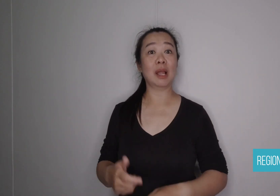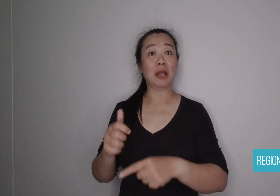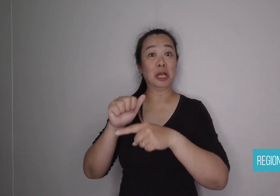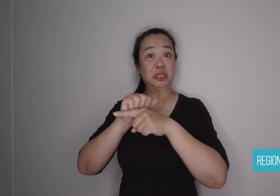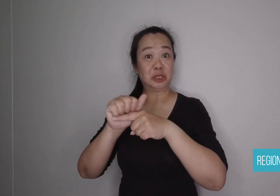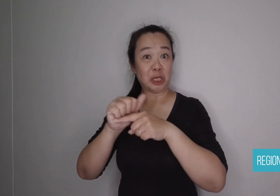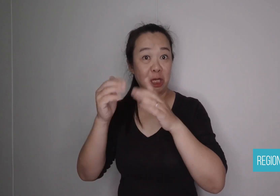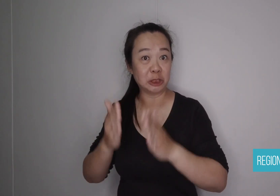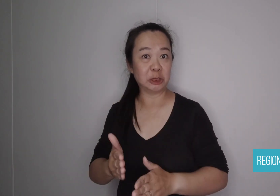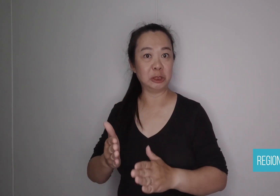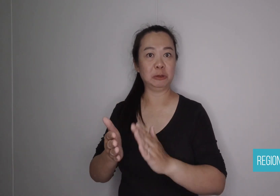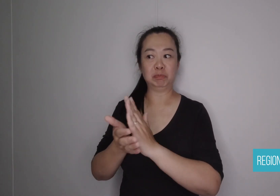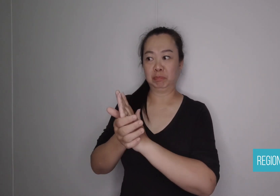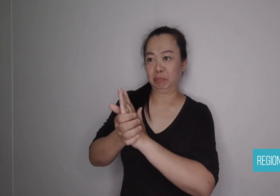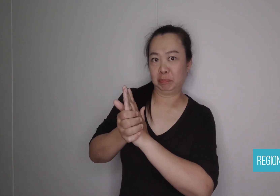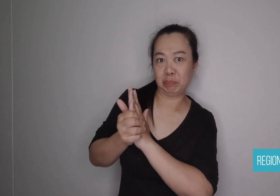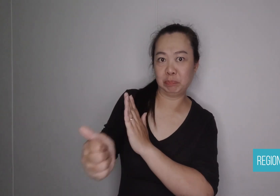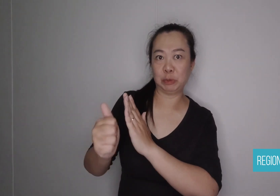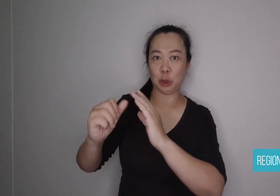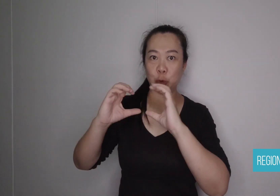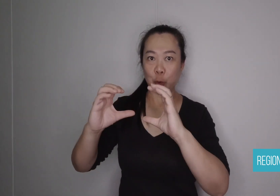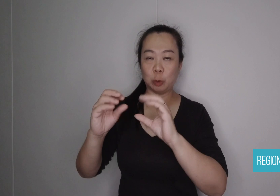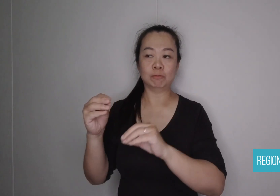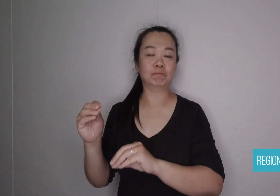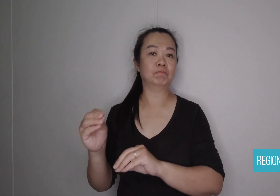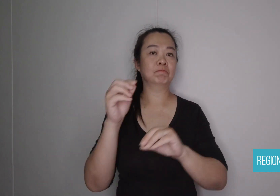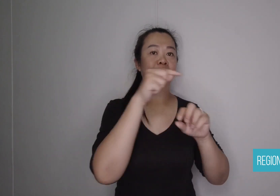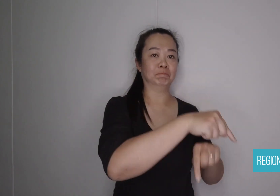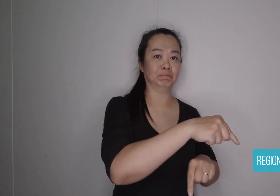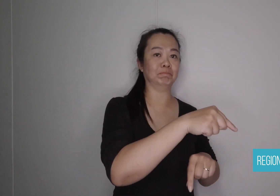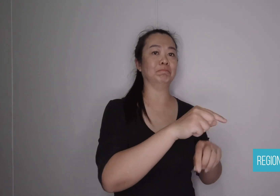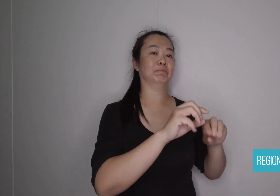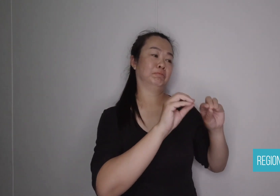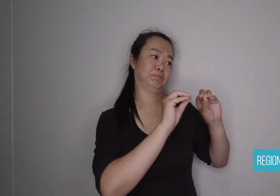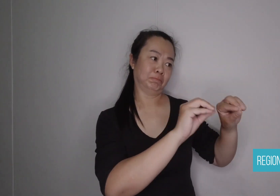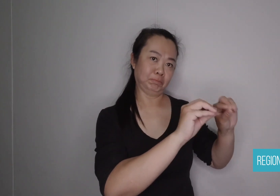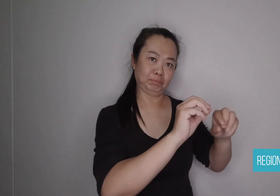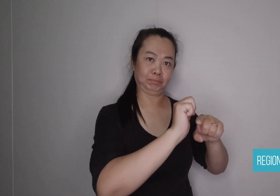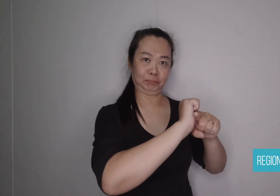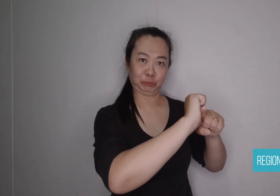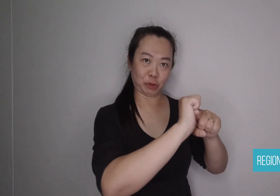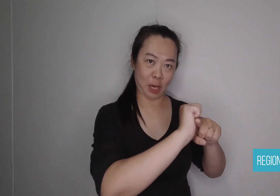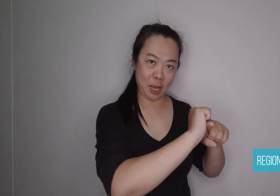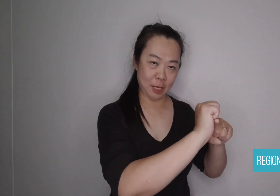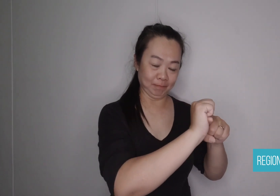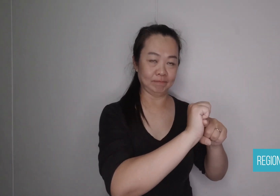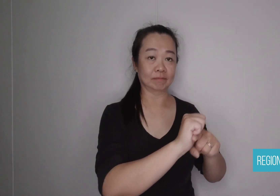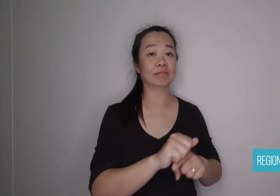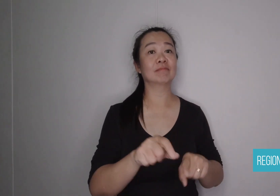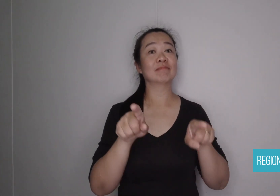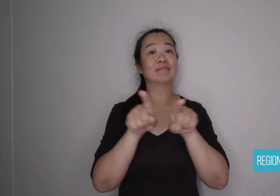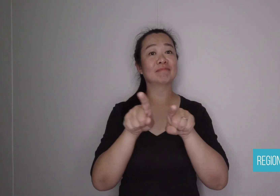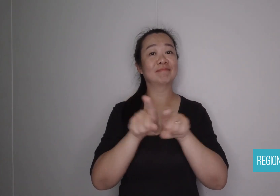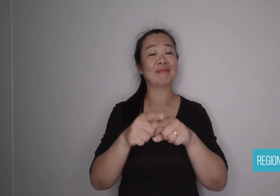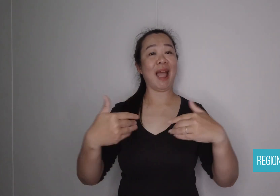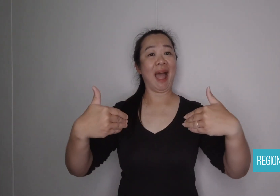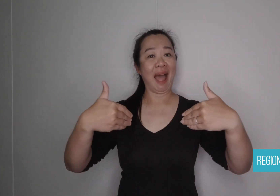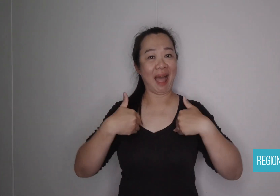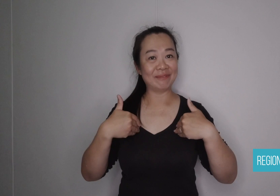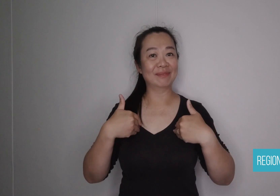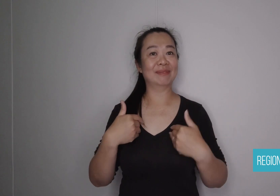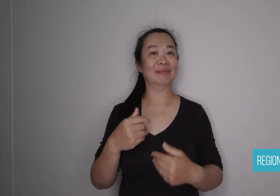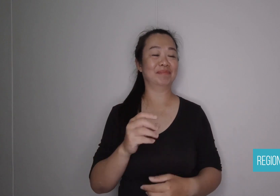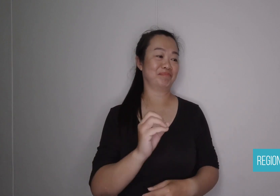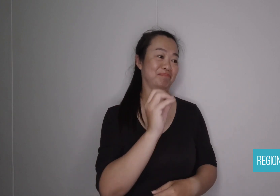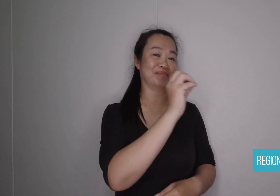to train the players. They will also receive training equipment.